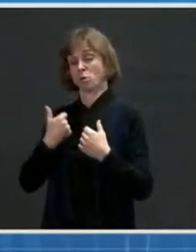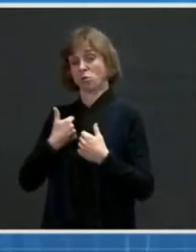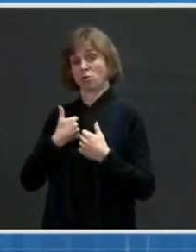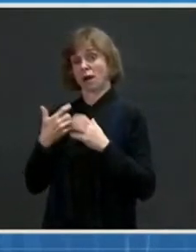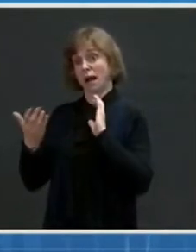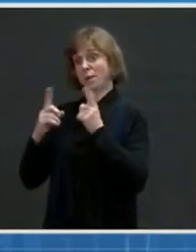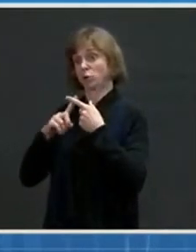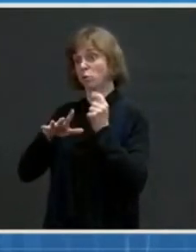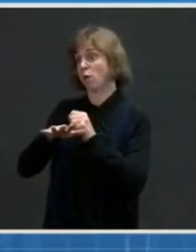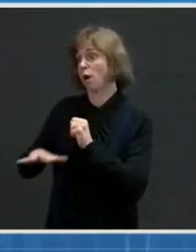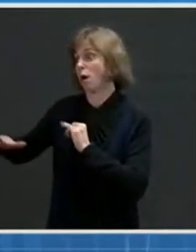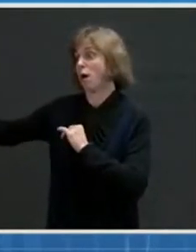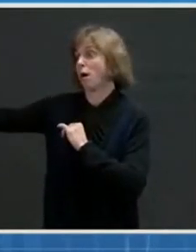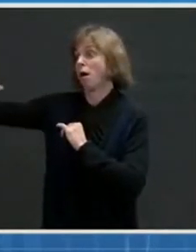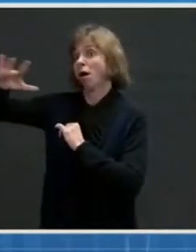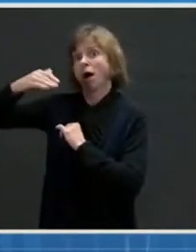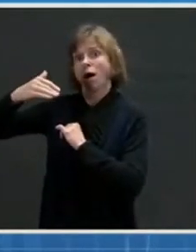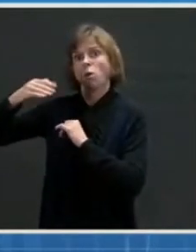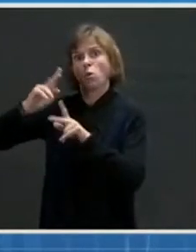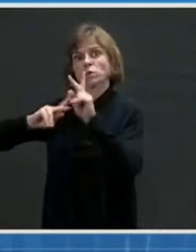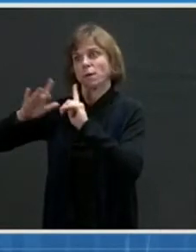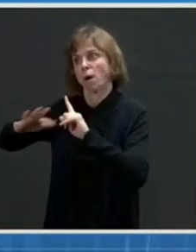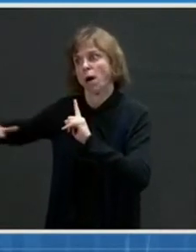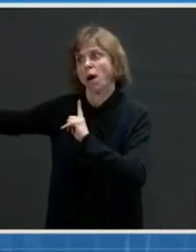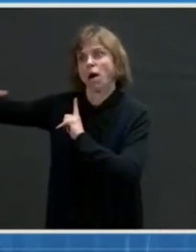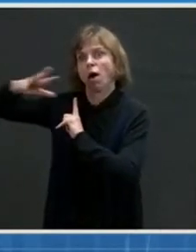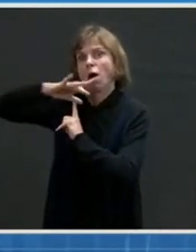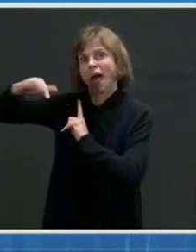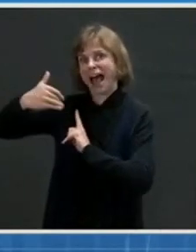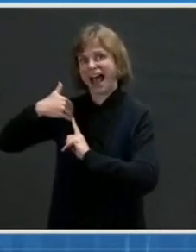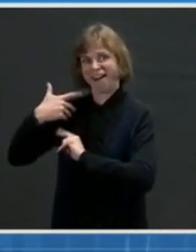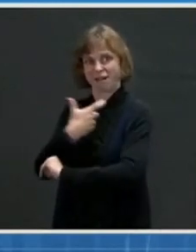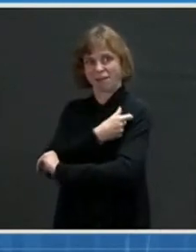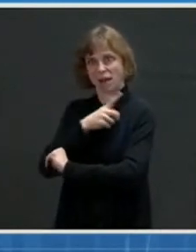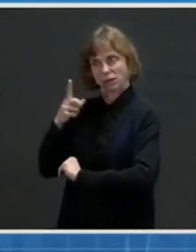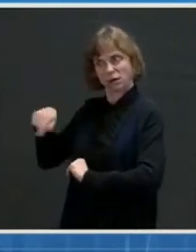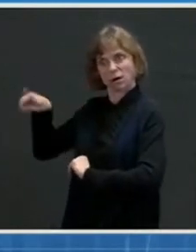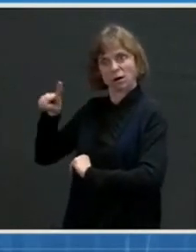AND THE RELATIVE PERCENTAGE OF PEOPLE IN SOCIETY THAT WILL BE VACCINATED.